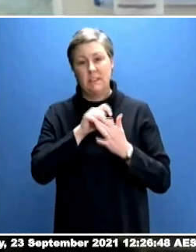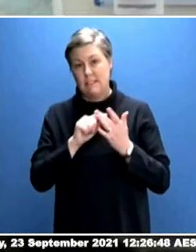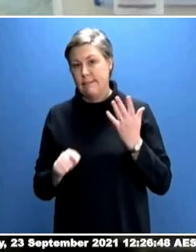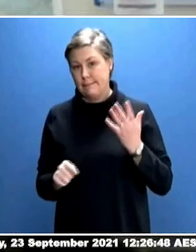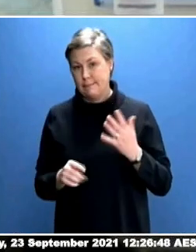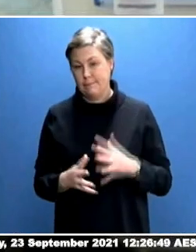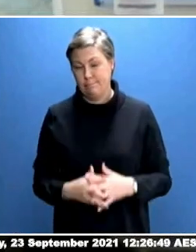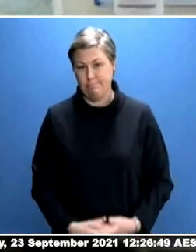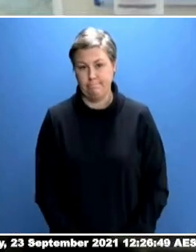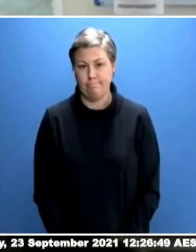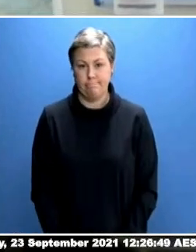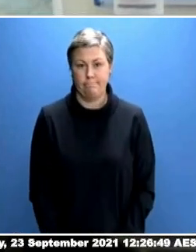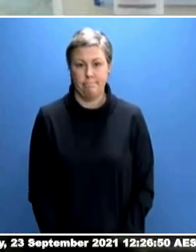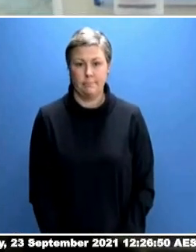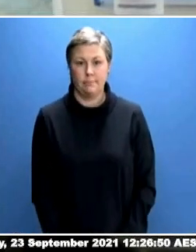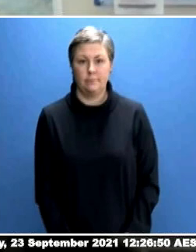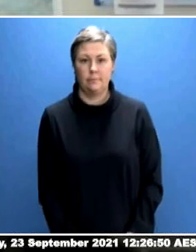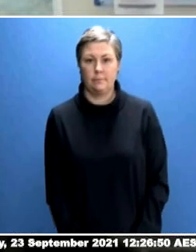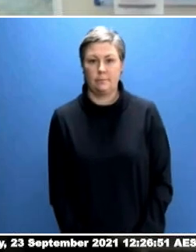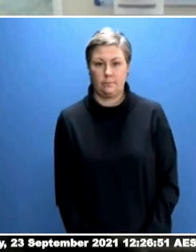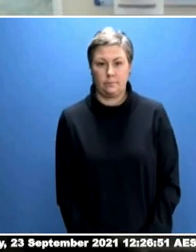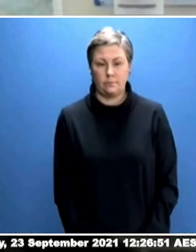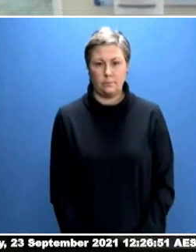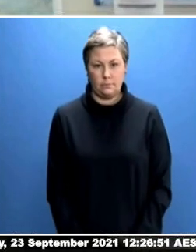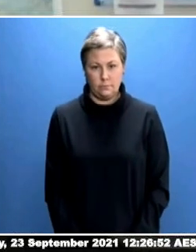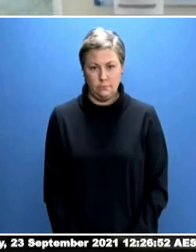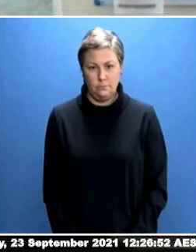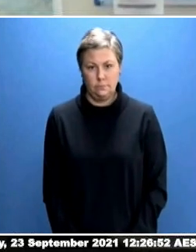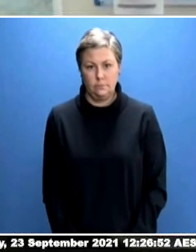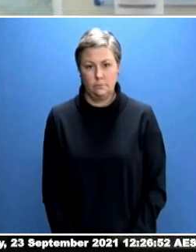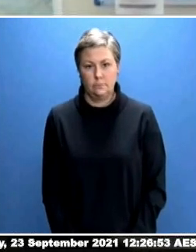I see. And from your understanding, what you've told us